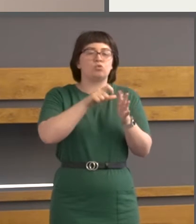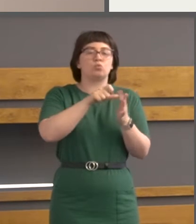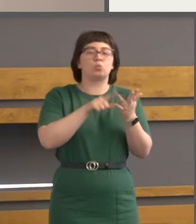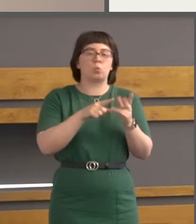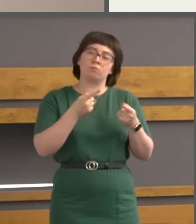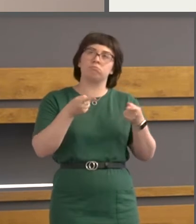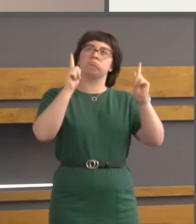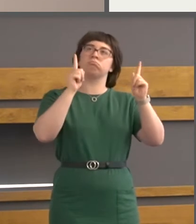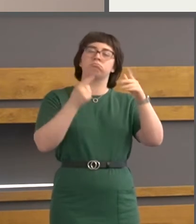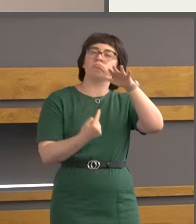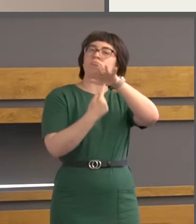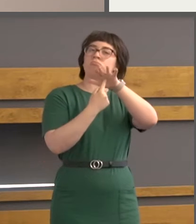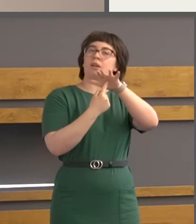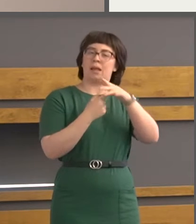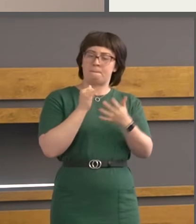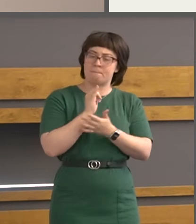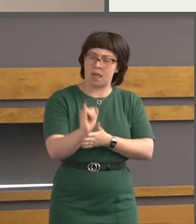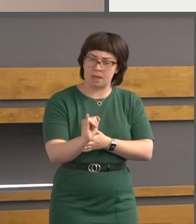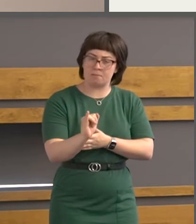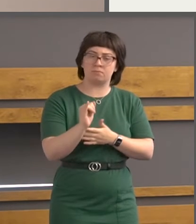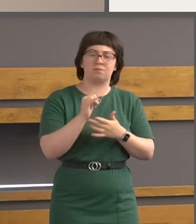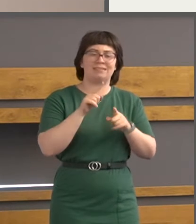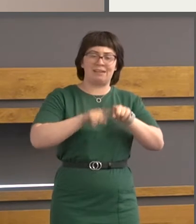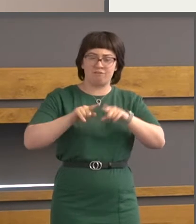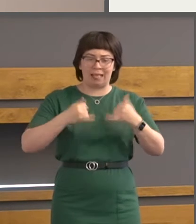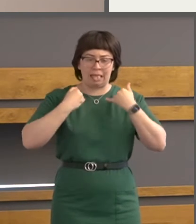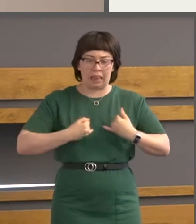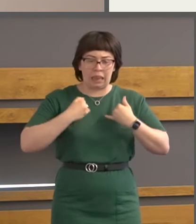They were often blamed for immoralities, venereal diseases, and deviance.